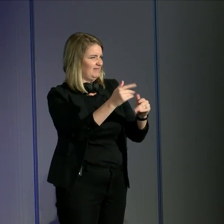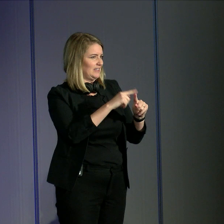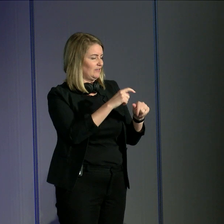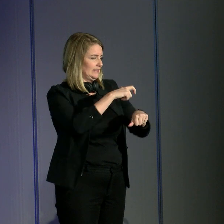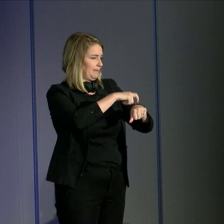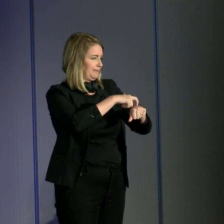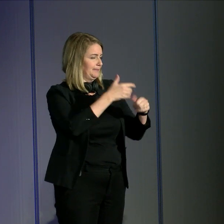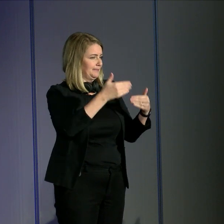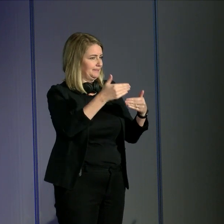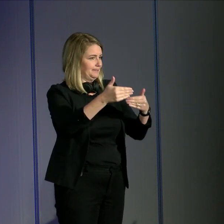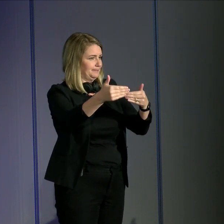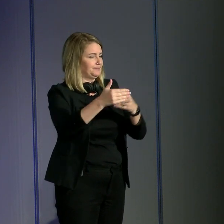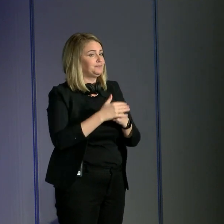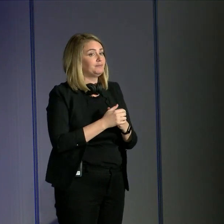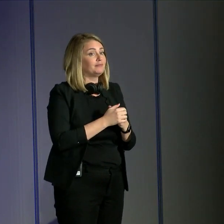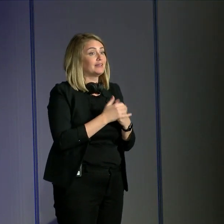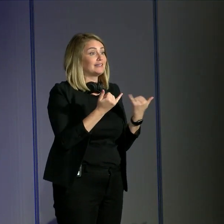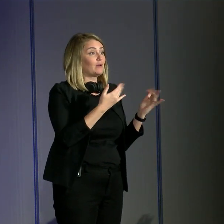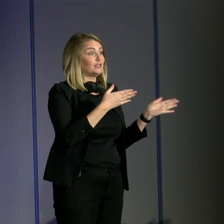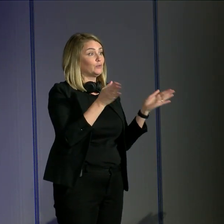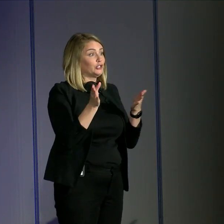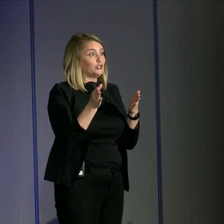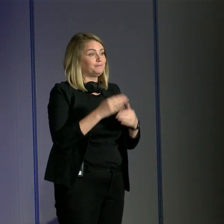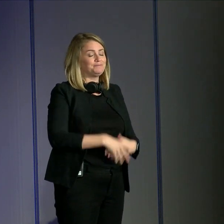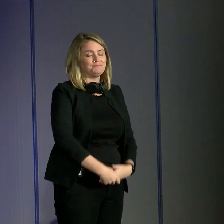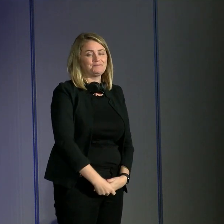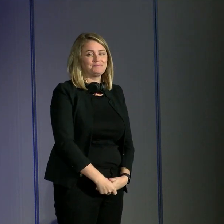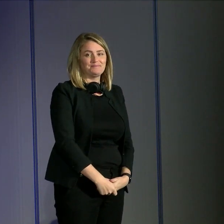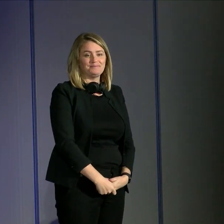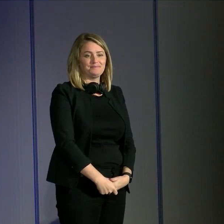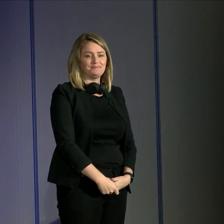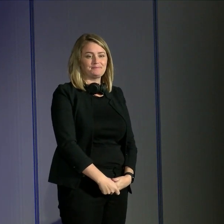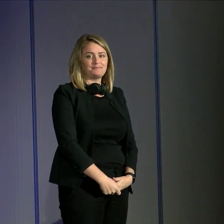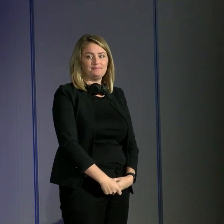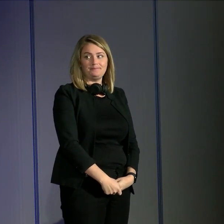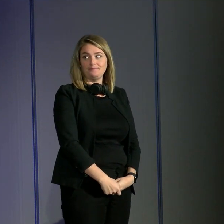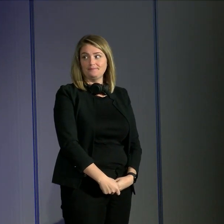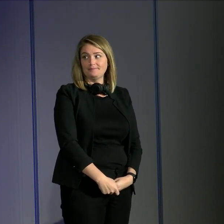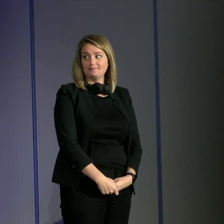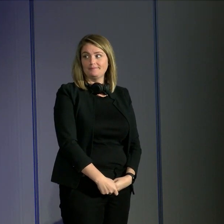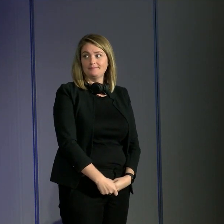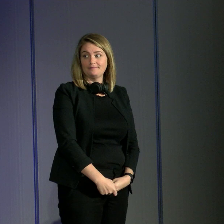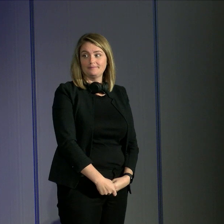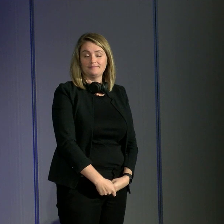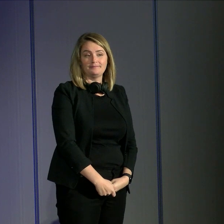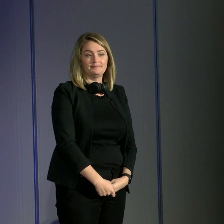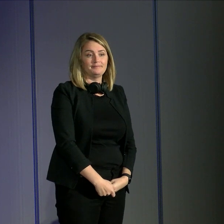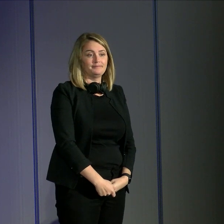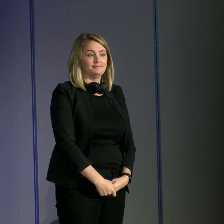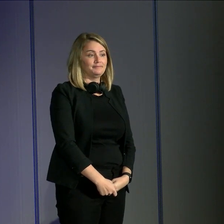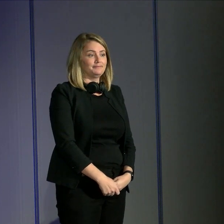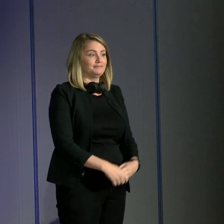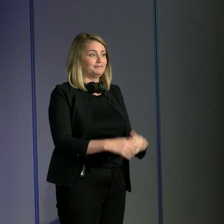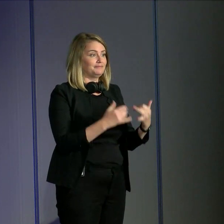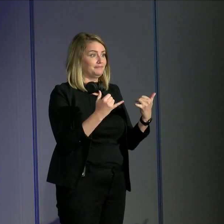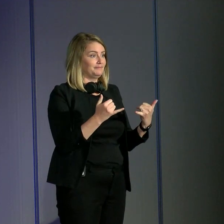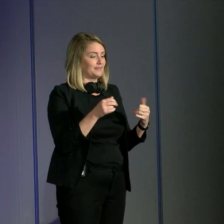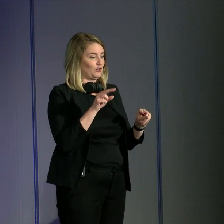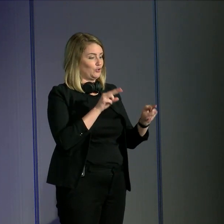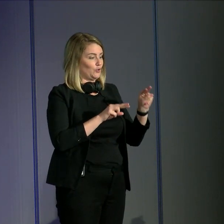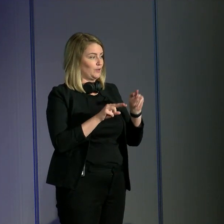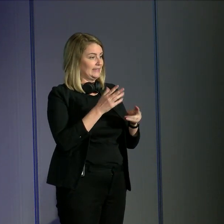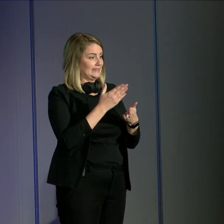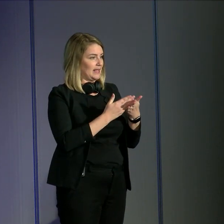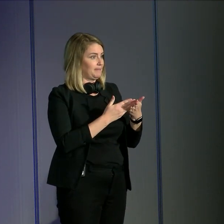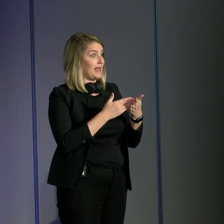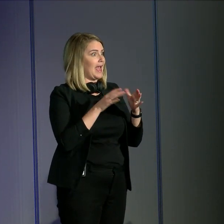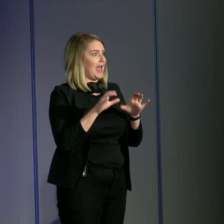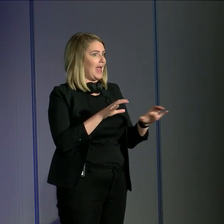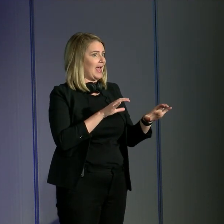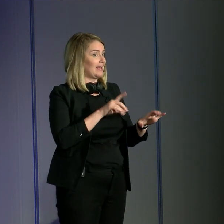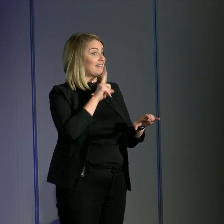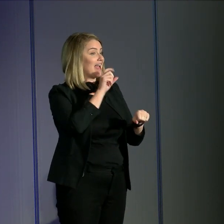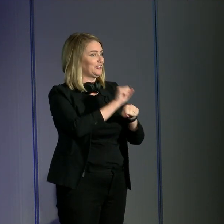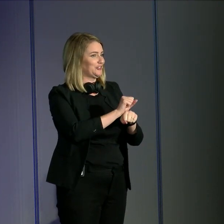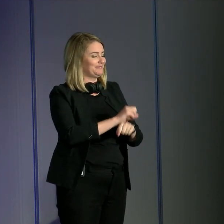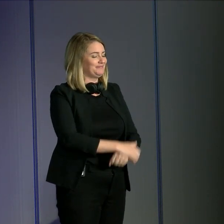So I'm just going to switch over, and let's have a look at some of this in action.